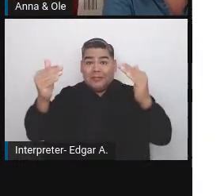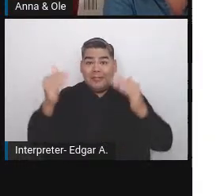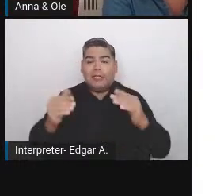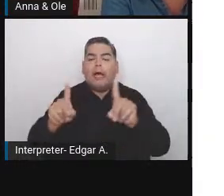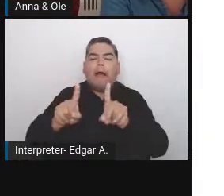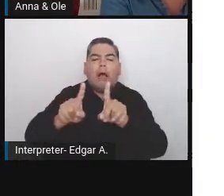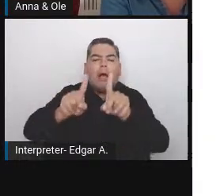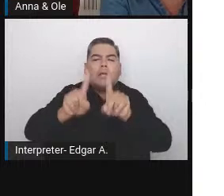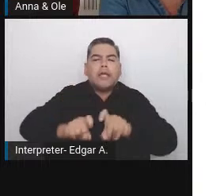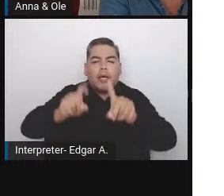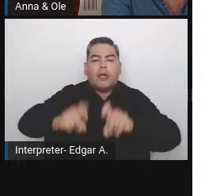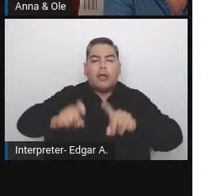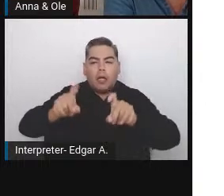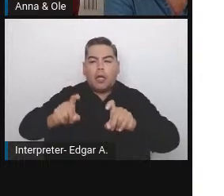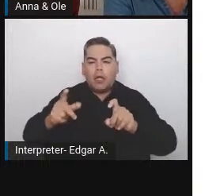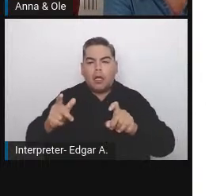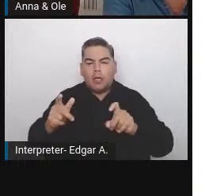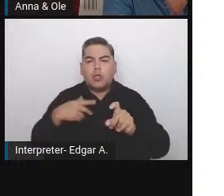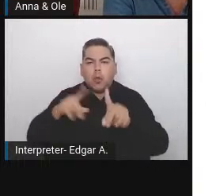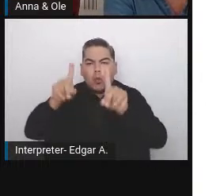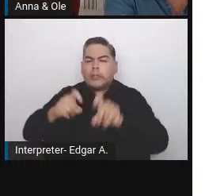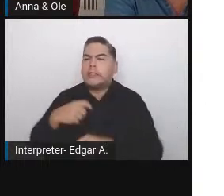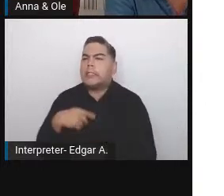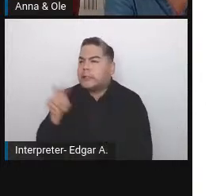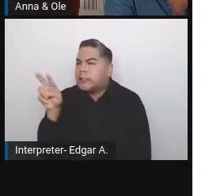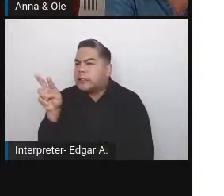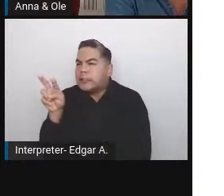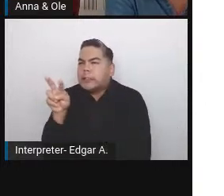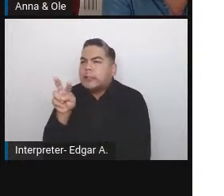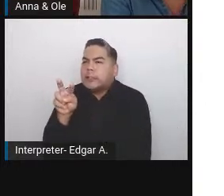And this brings me to when we did the testing.